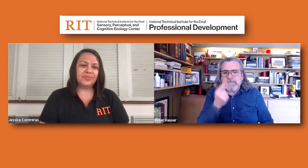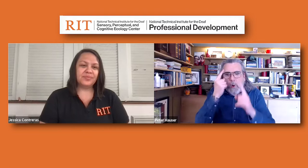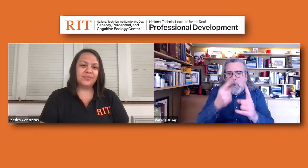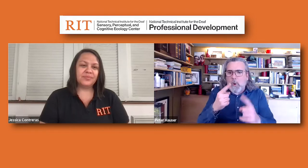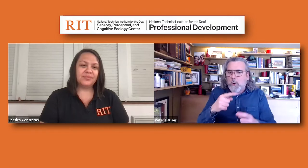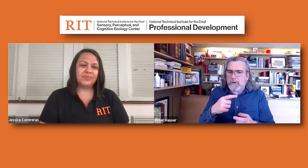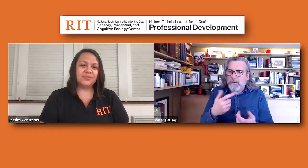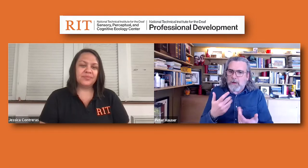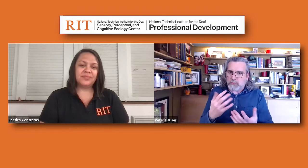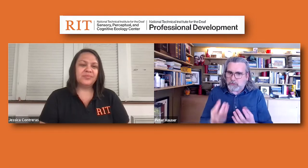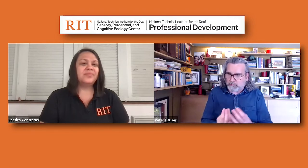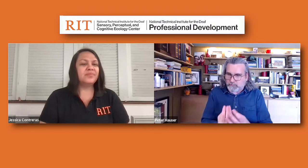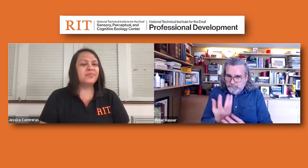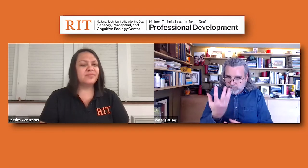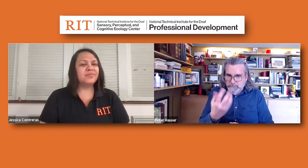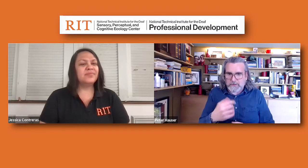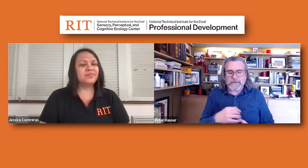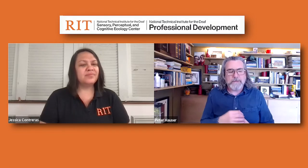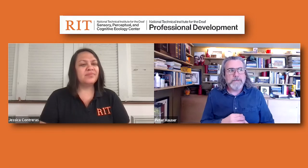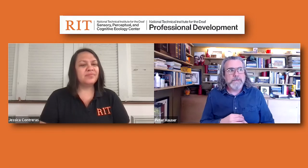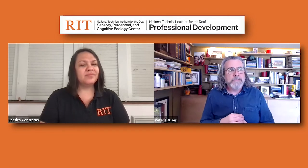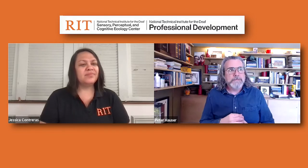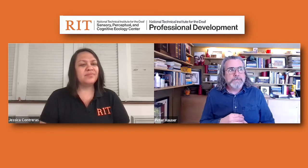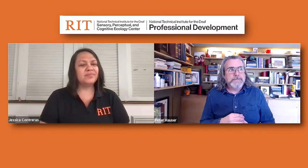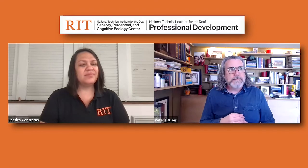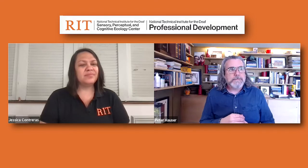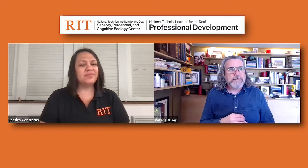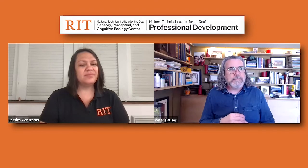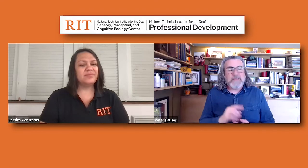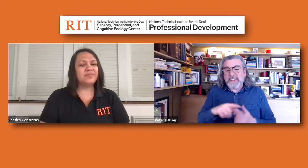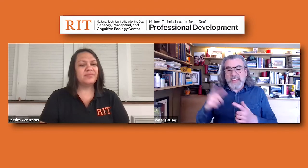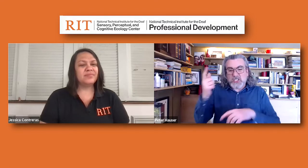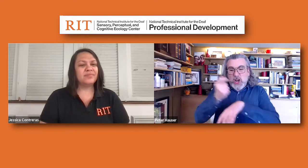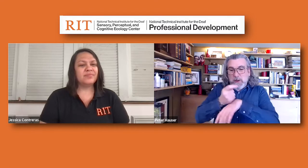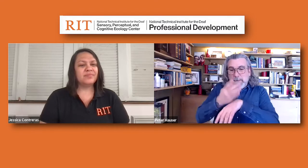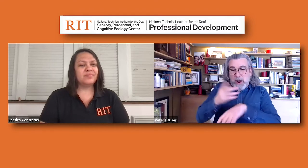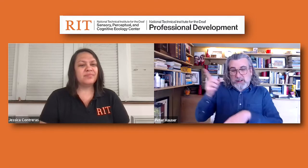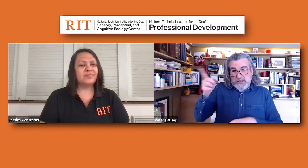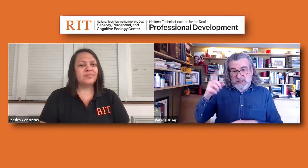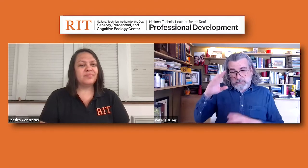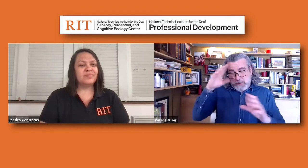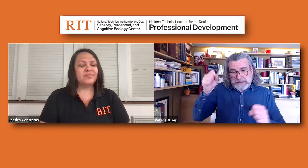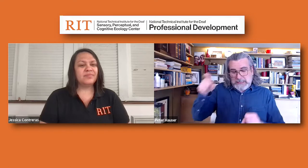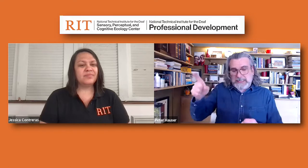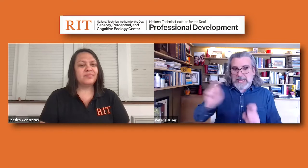We didn't necessarily have a goal in mind, but right, it did happen organically.